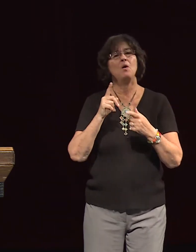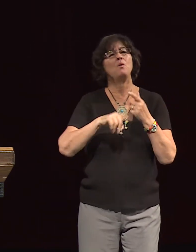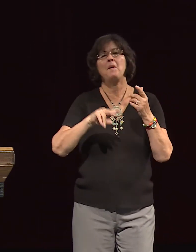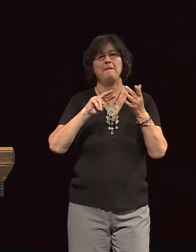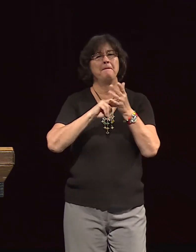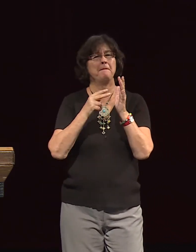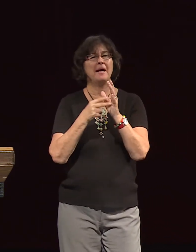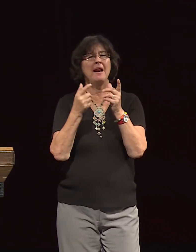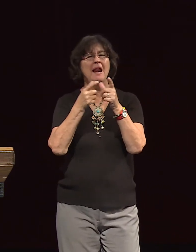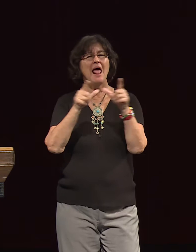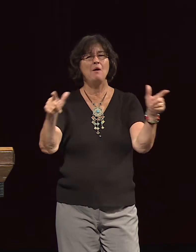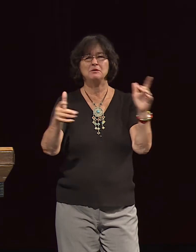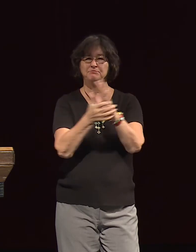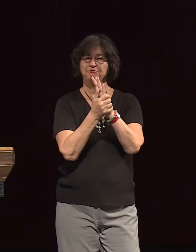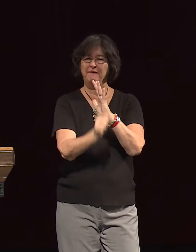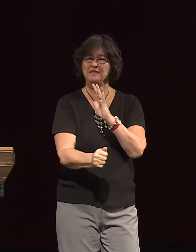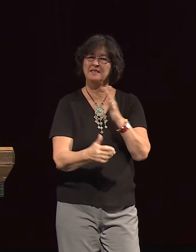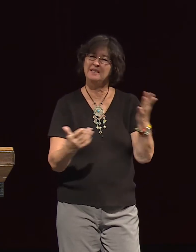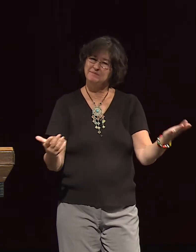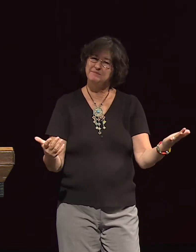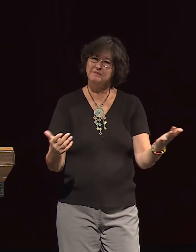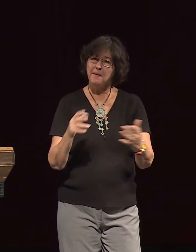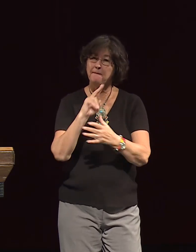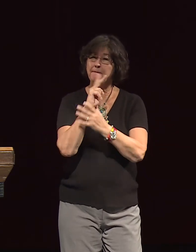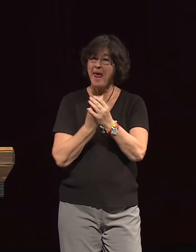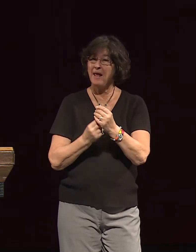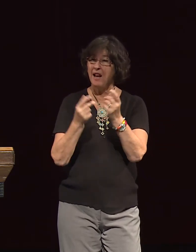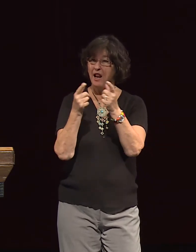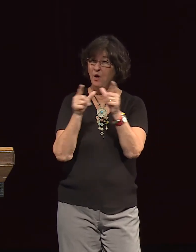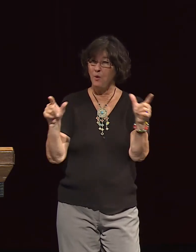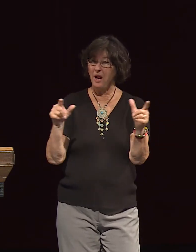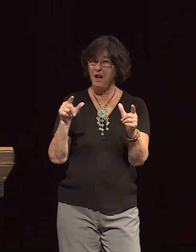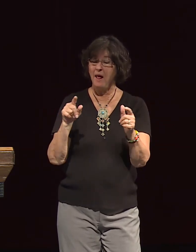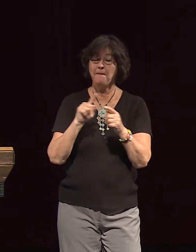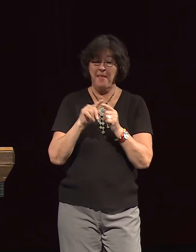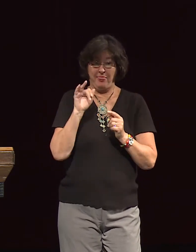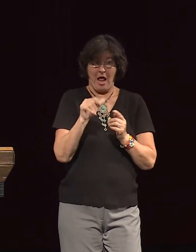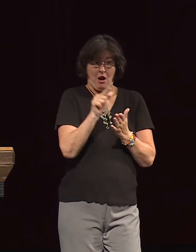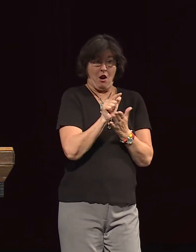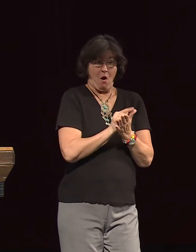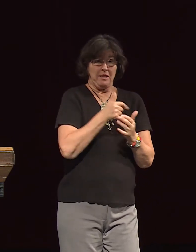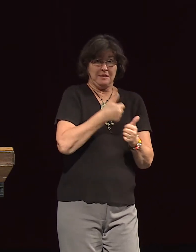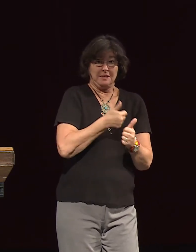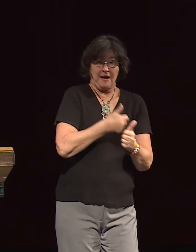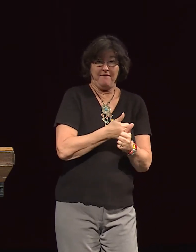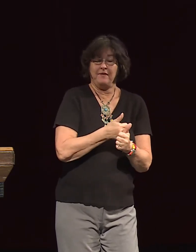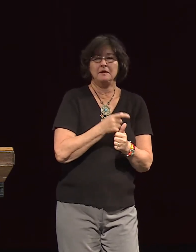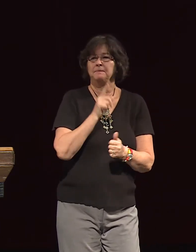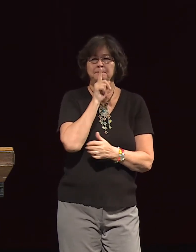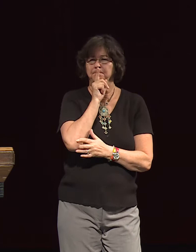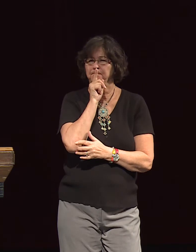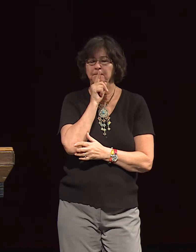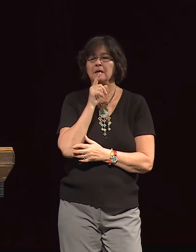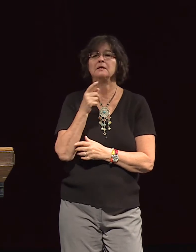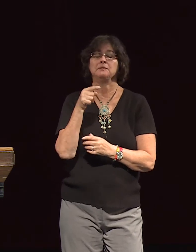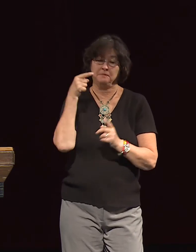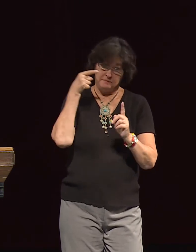in a later slide. Language proficiency, bilingual language proficiency